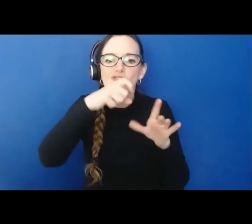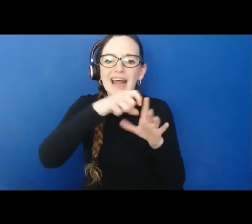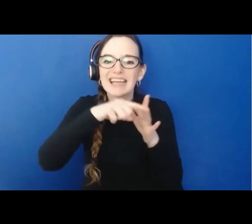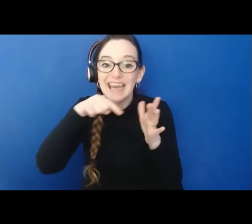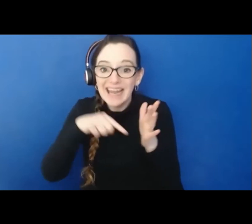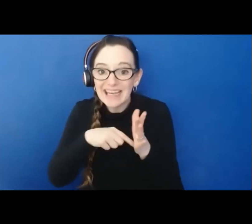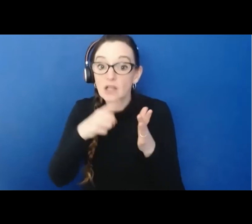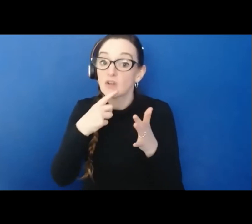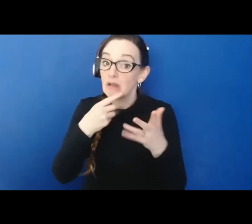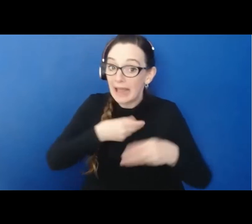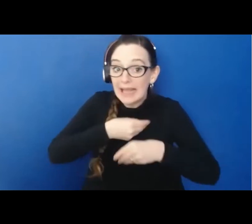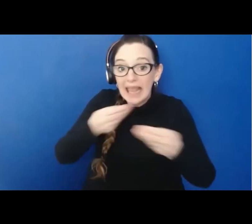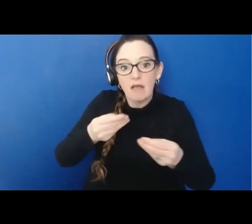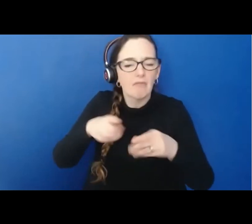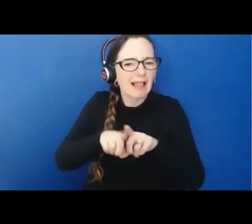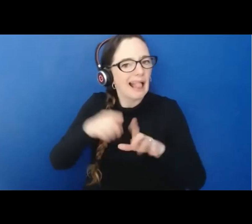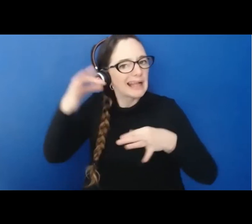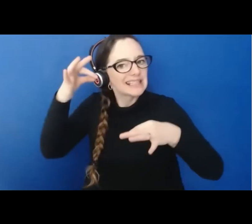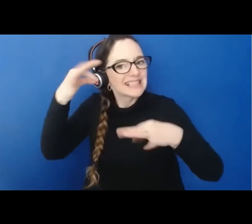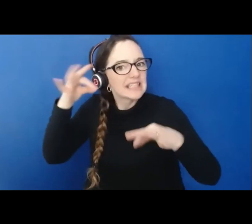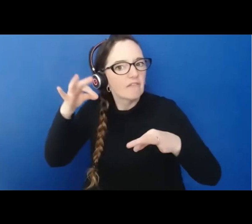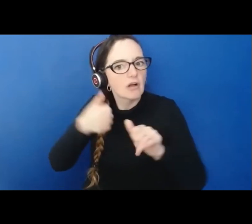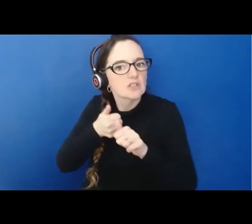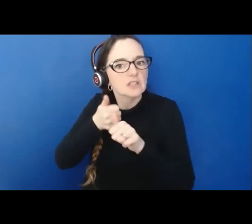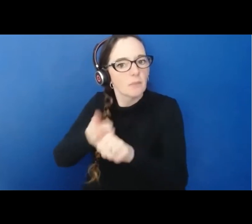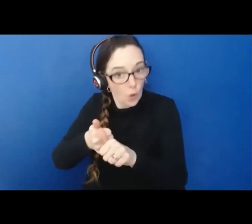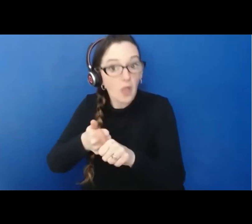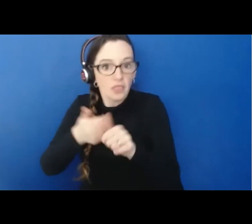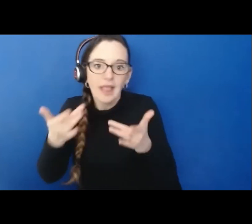as certificate of support which is also a visible asset of their political and cultural